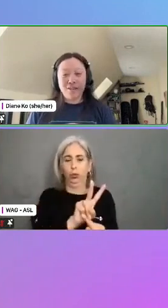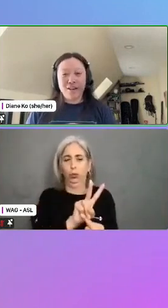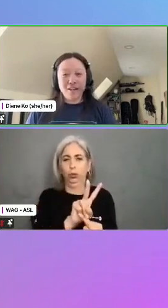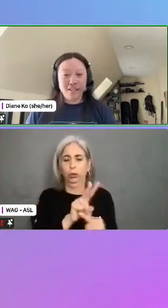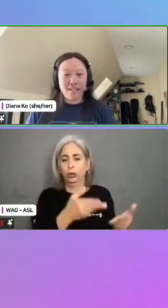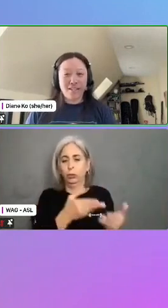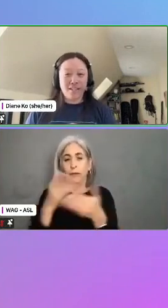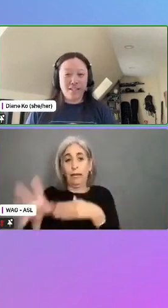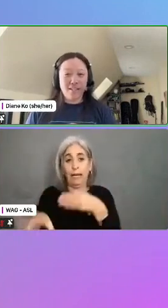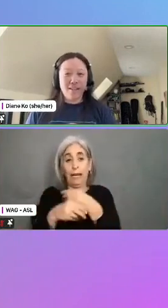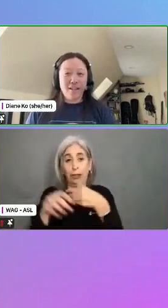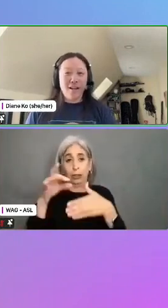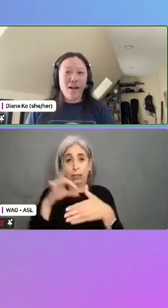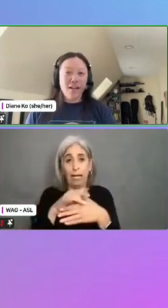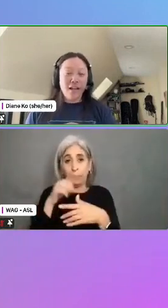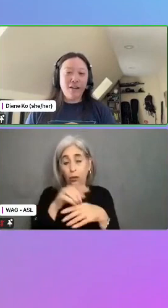case for what you need to do. I want to